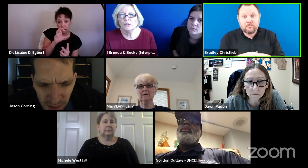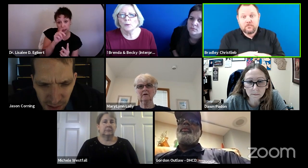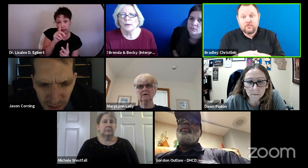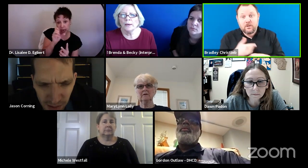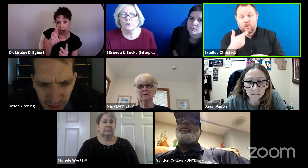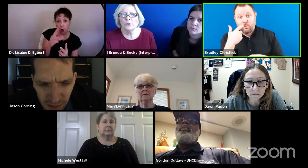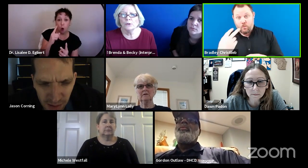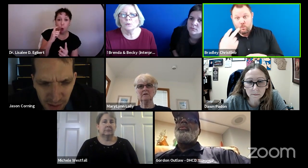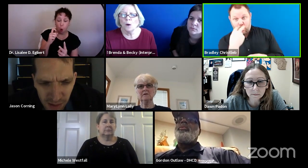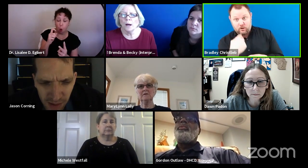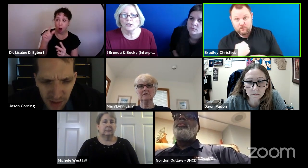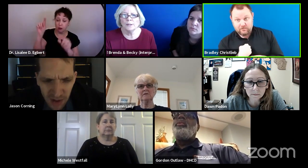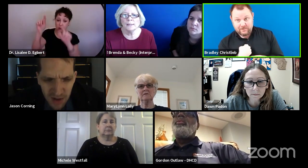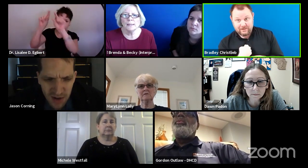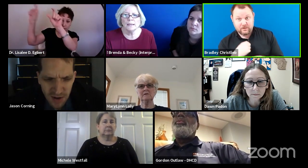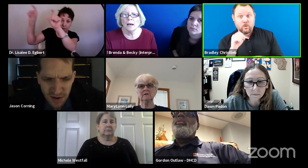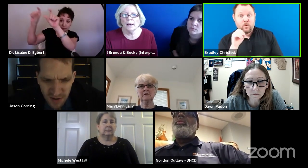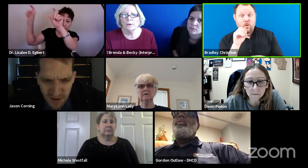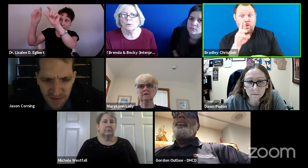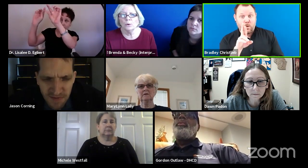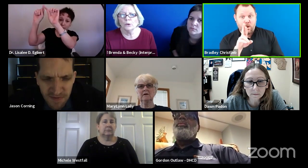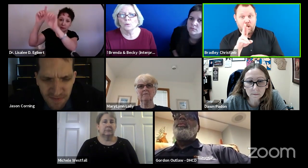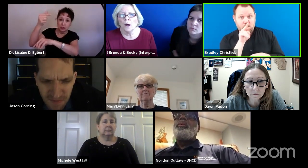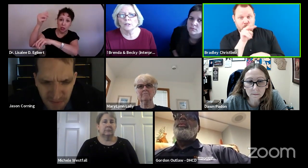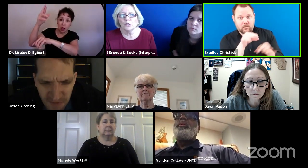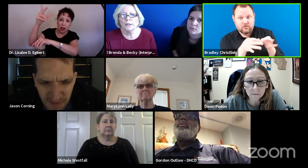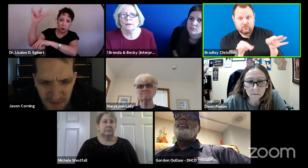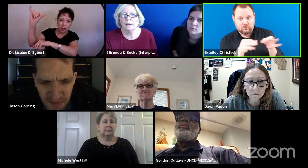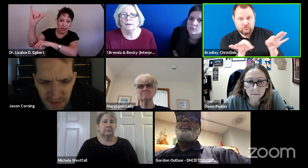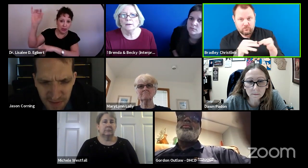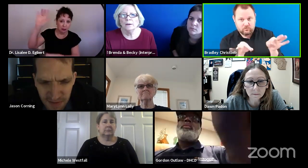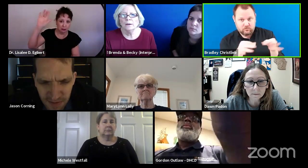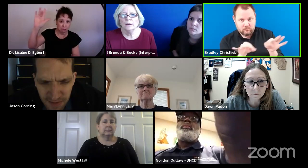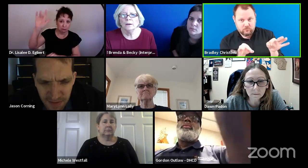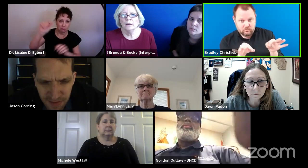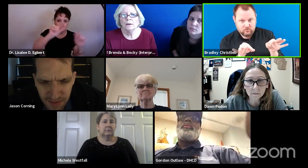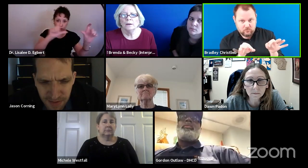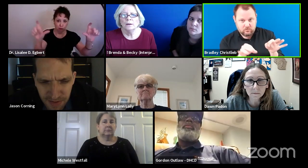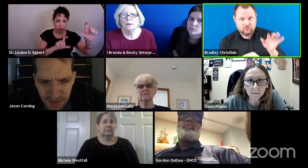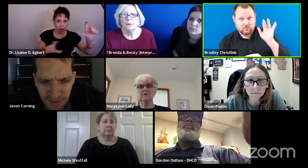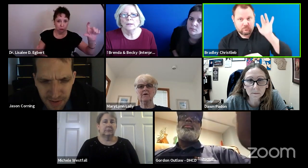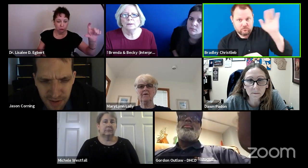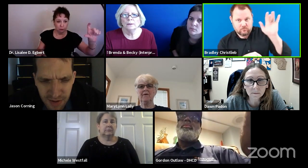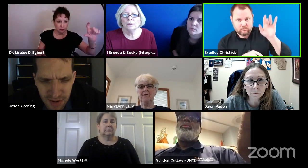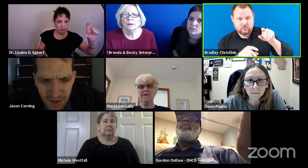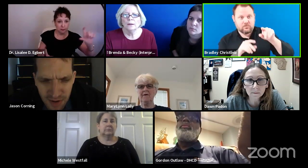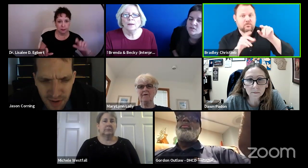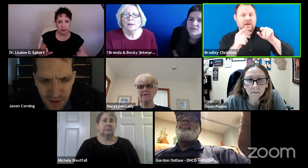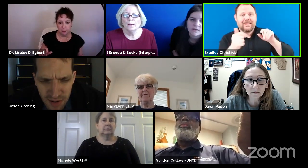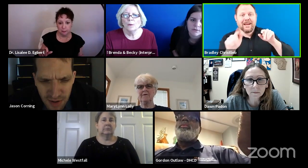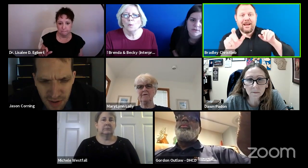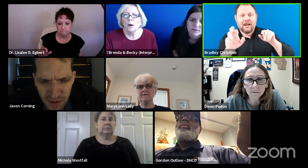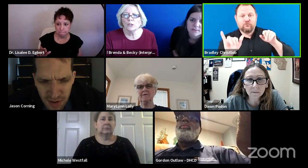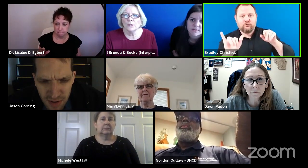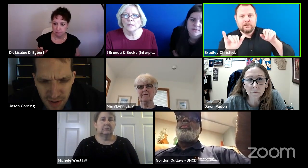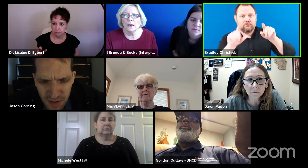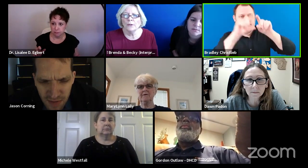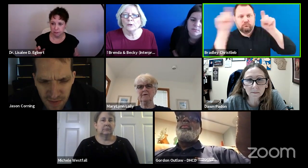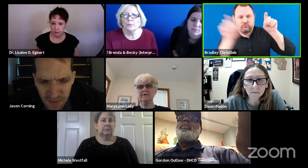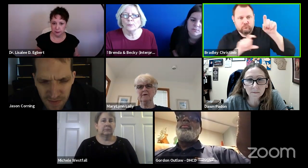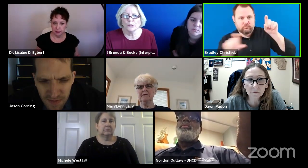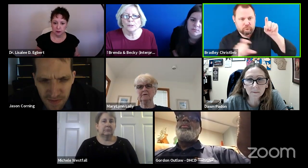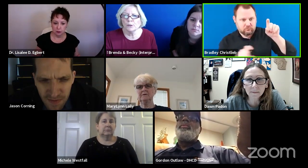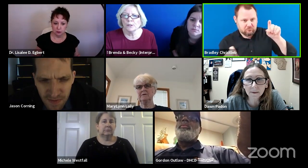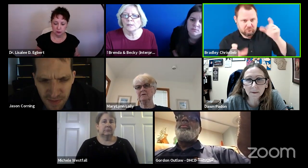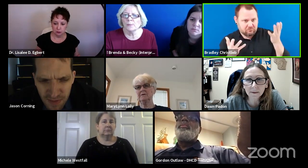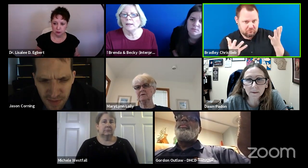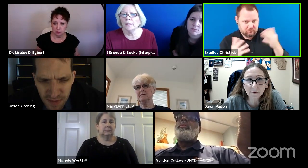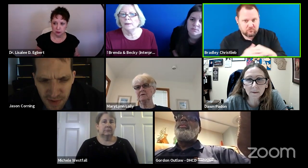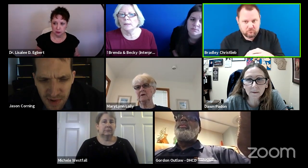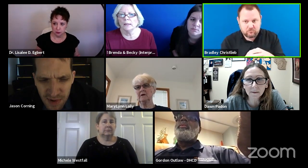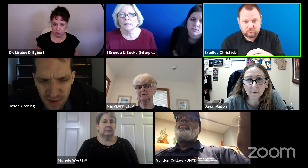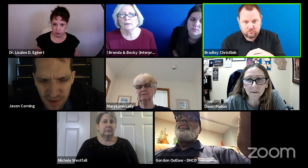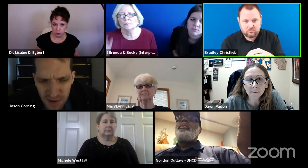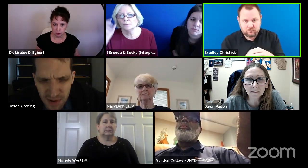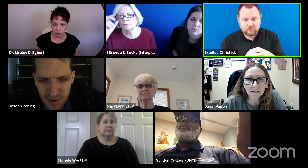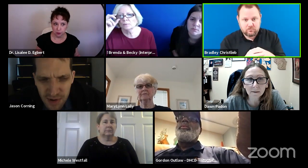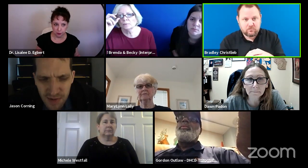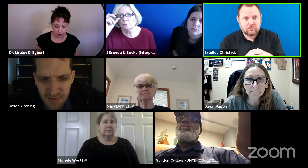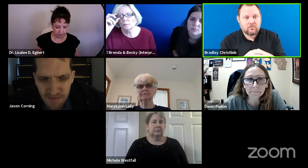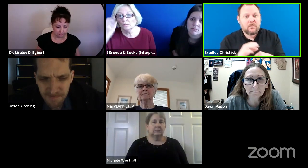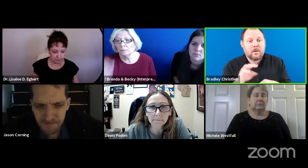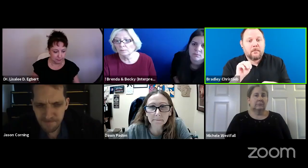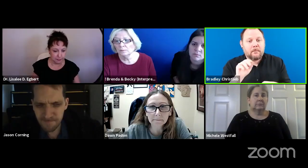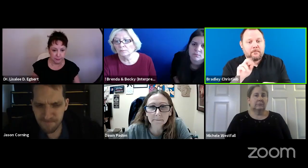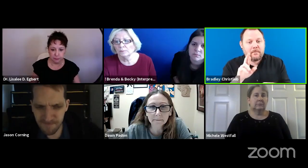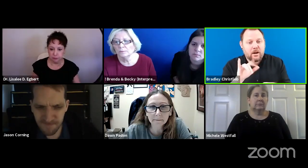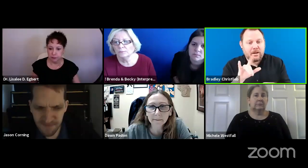So either you're watching the CDI or you're watching TraciAnn.